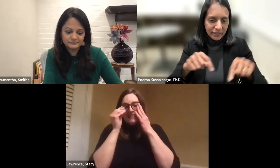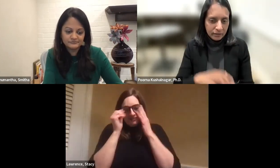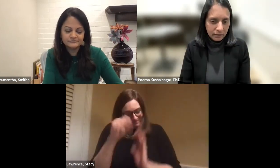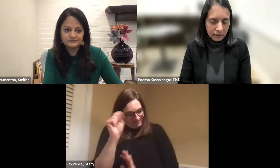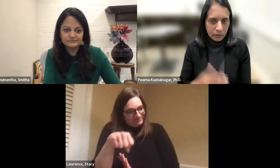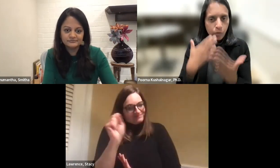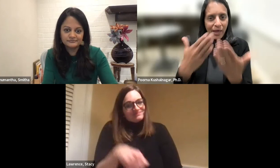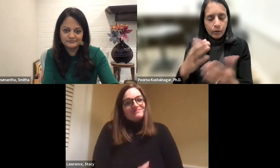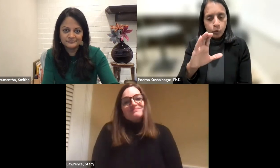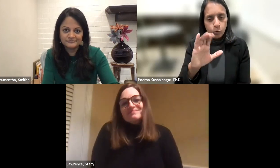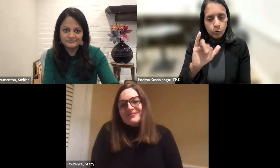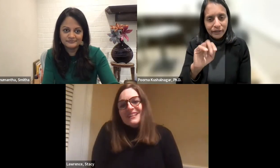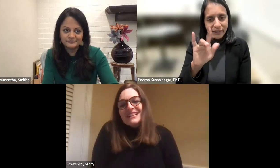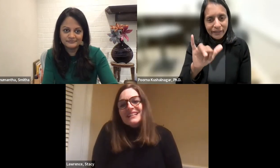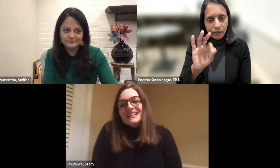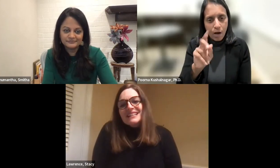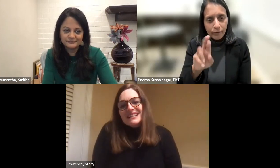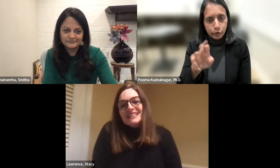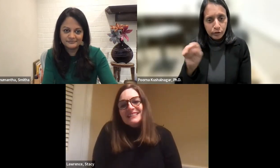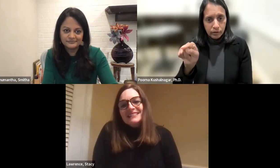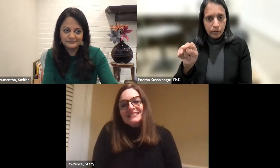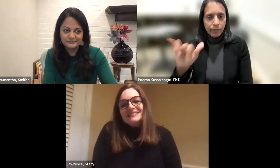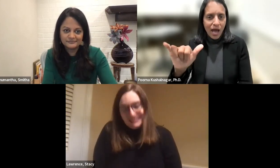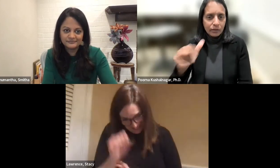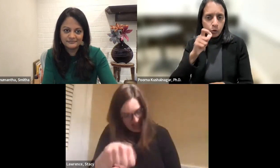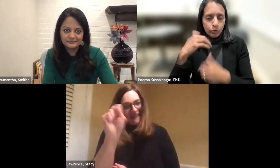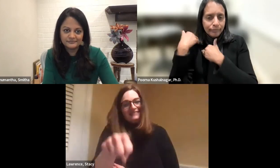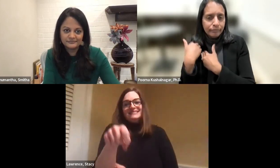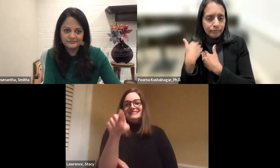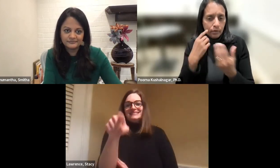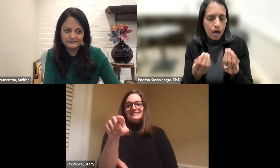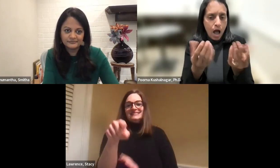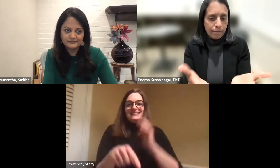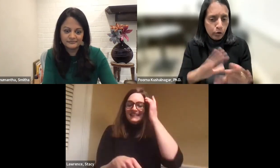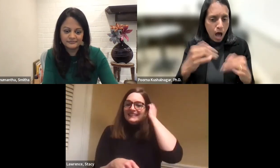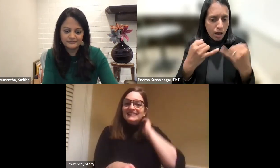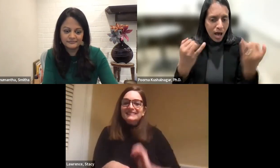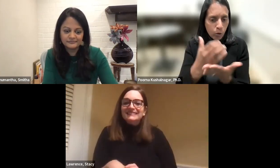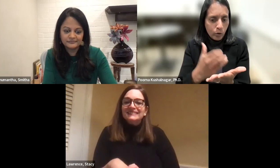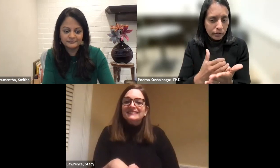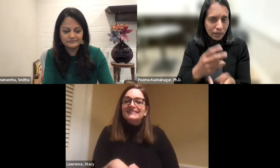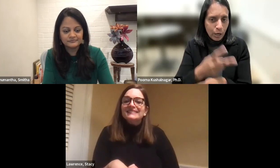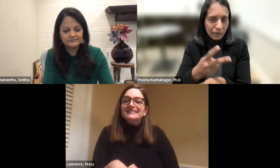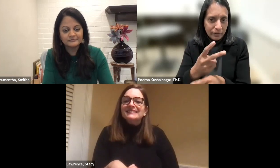Yeah. We have so many people who have invested in this. I want to say thank you to Christopher, who offered--